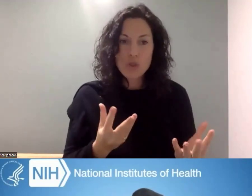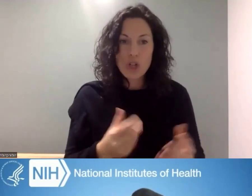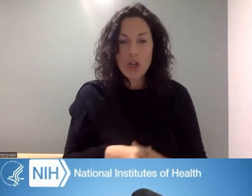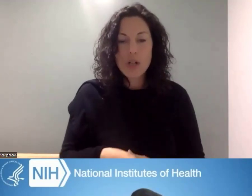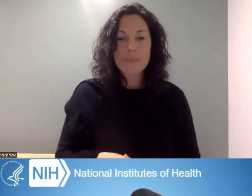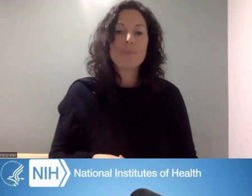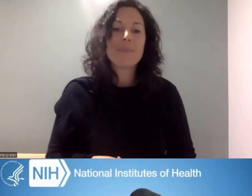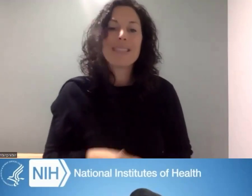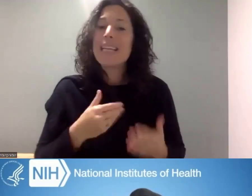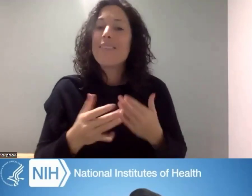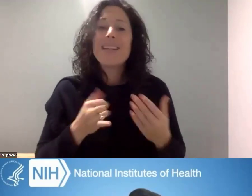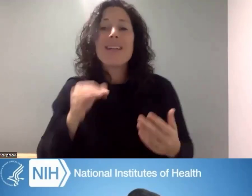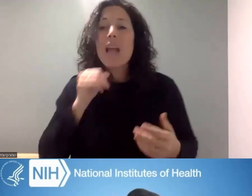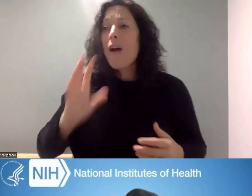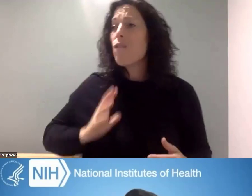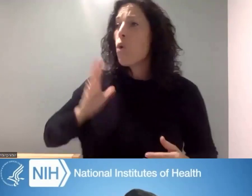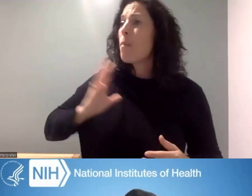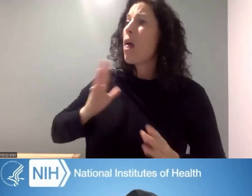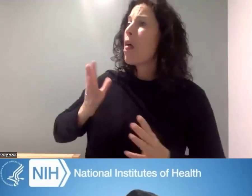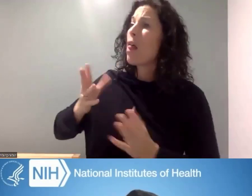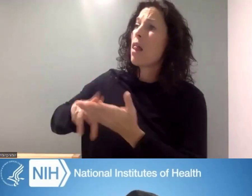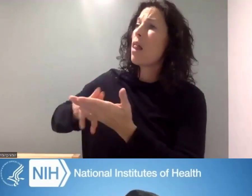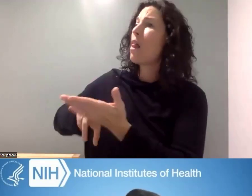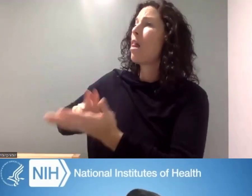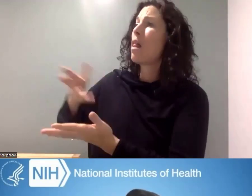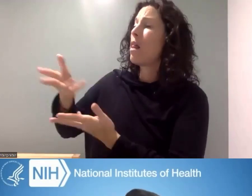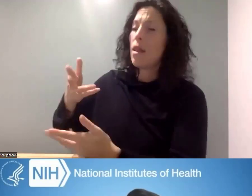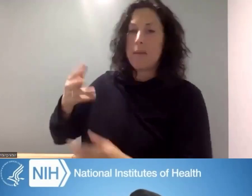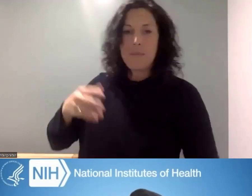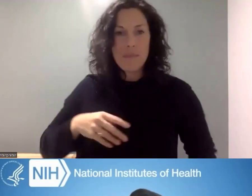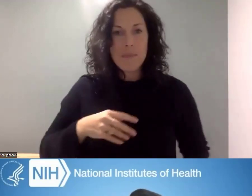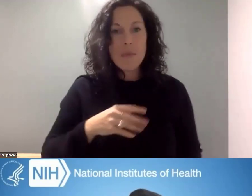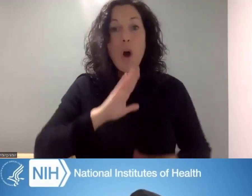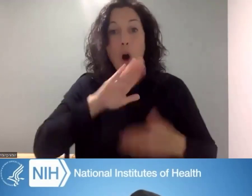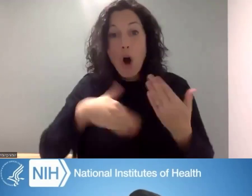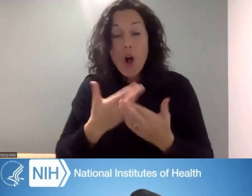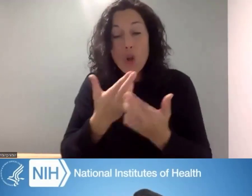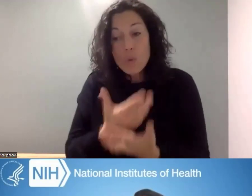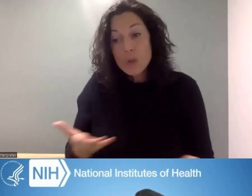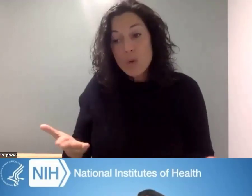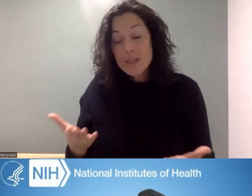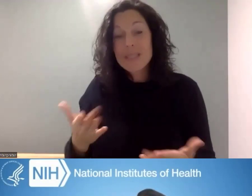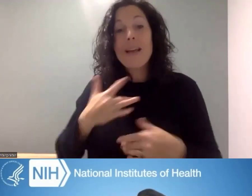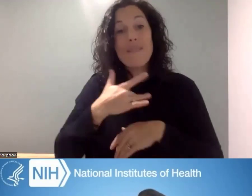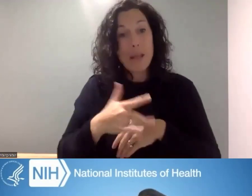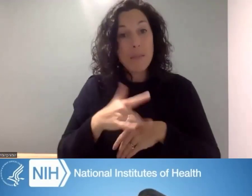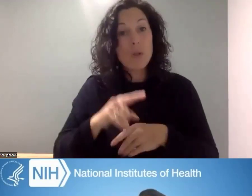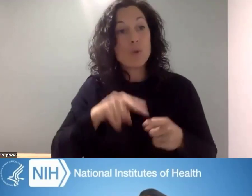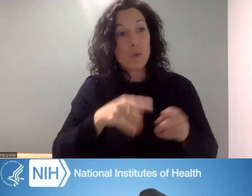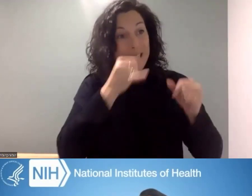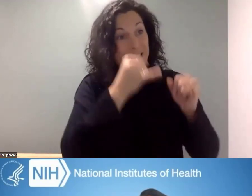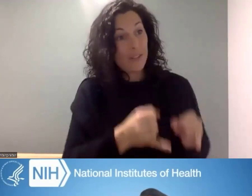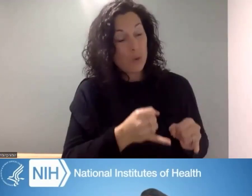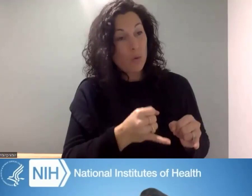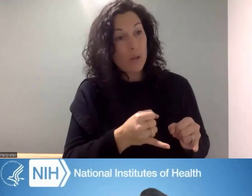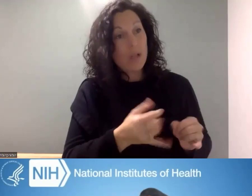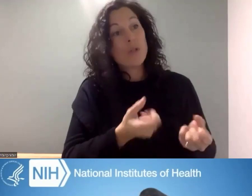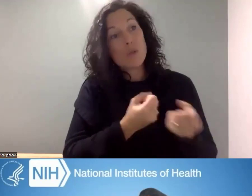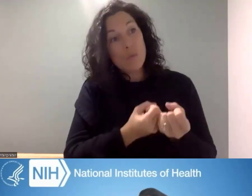with that organization. Remember, Other Support includes all resources that are available to an individual in support of their research endeavor,